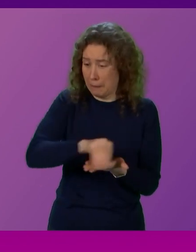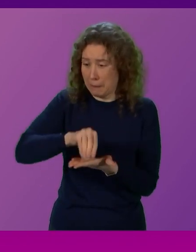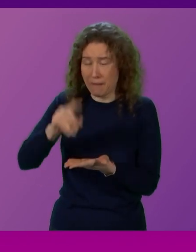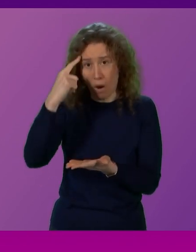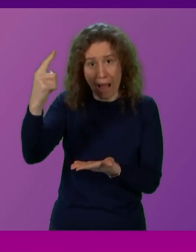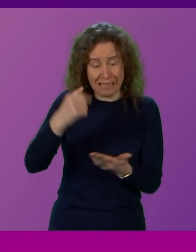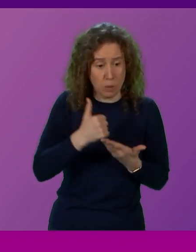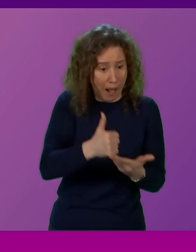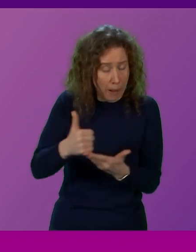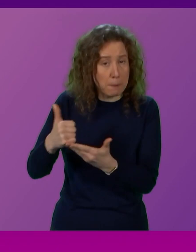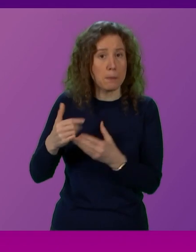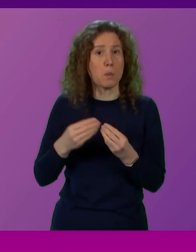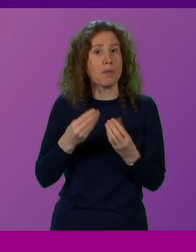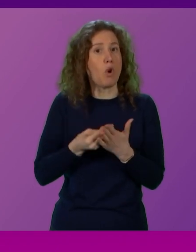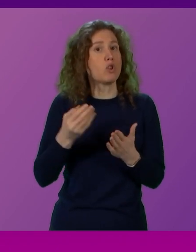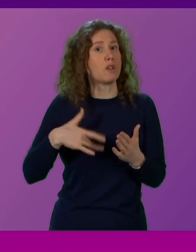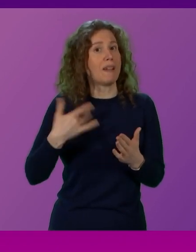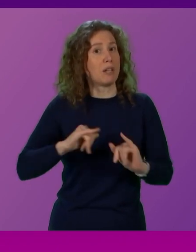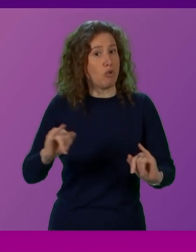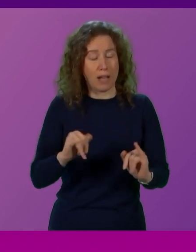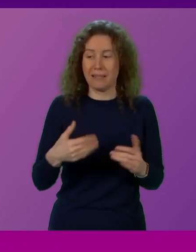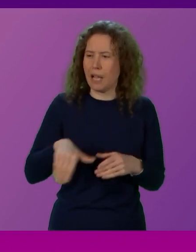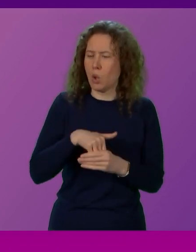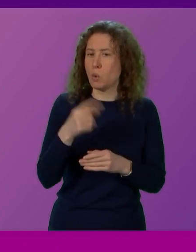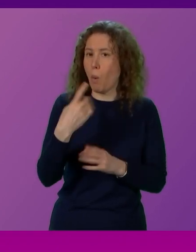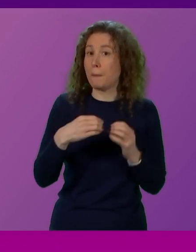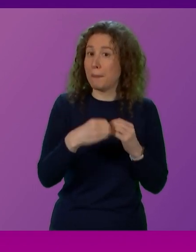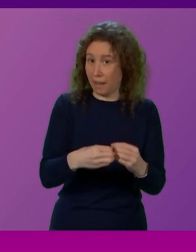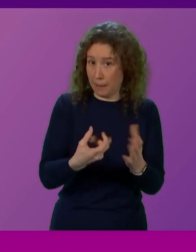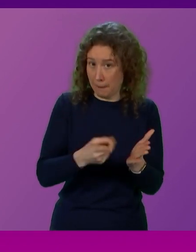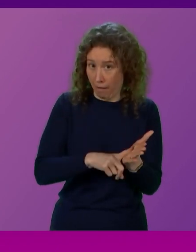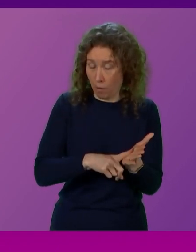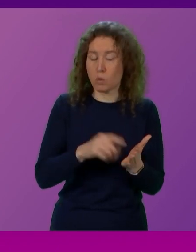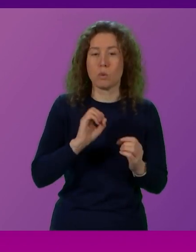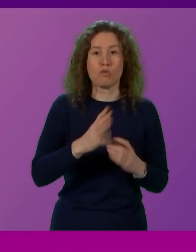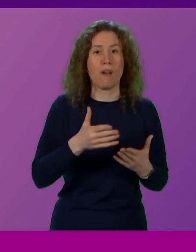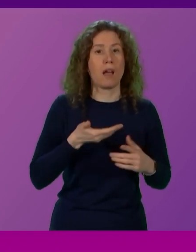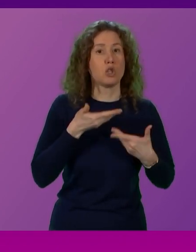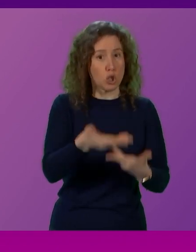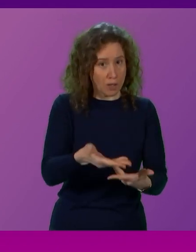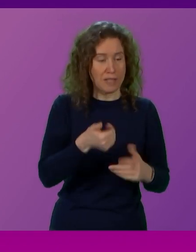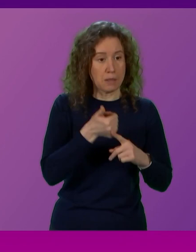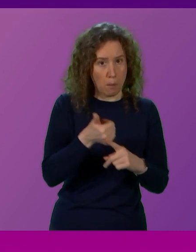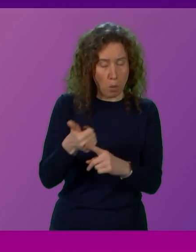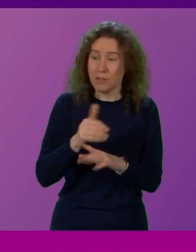with the cost of living crisis. That includes £1 billion to provide services and support that are not available anywhere